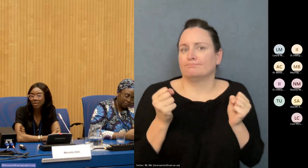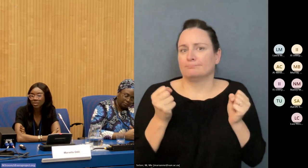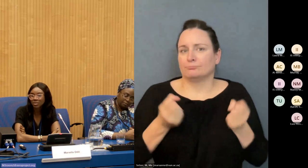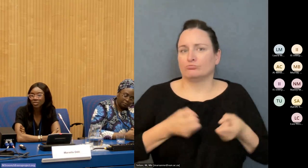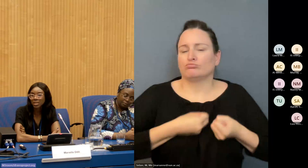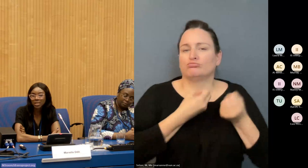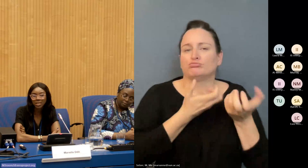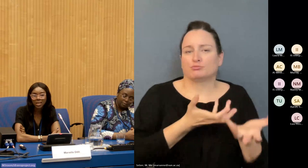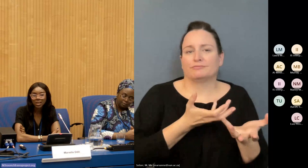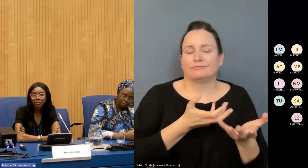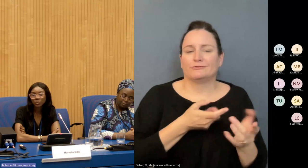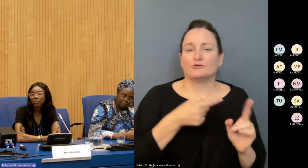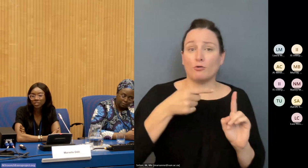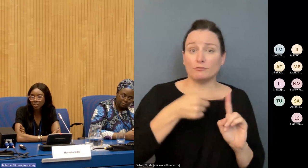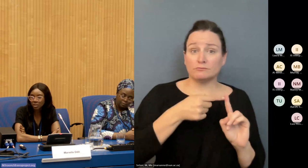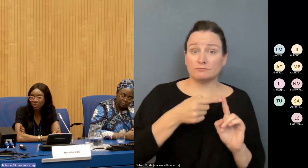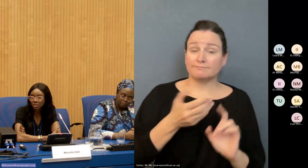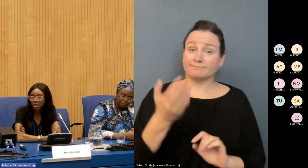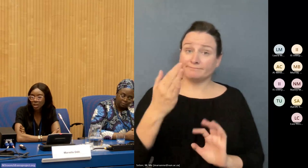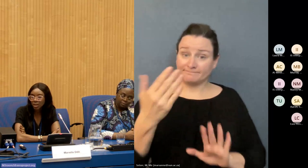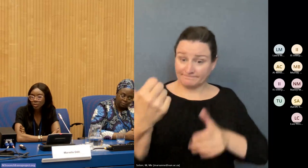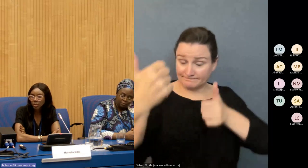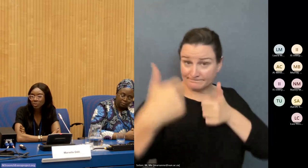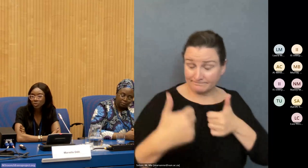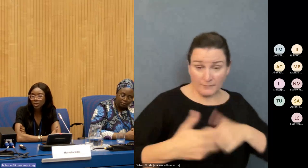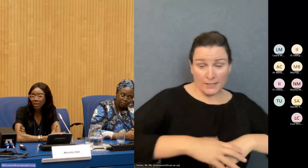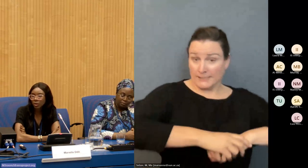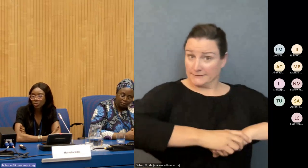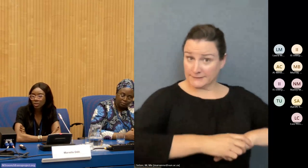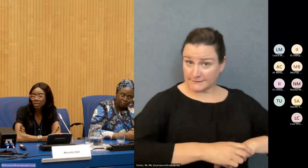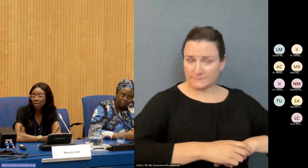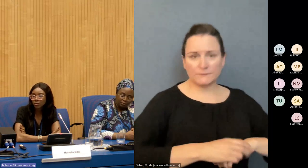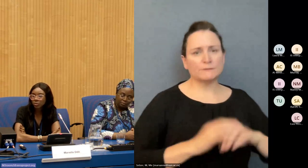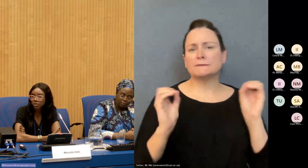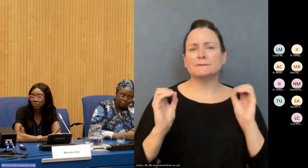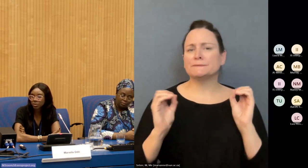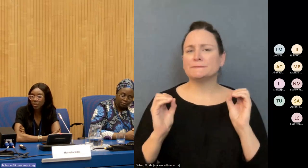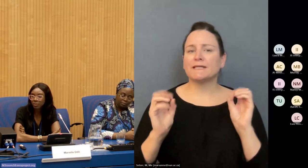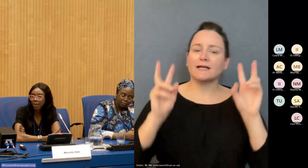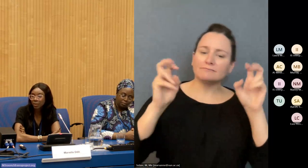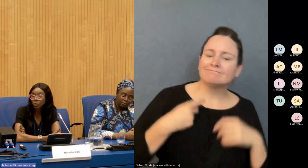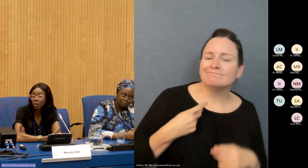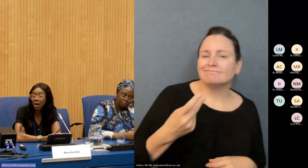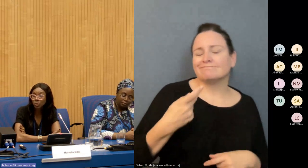and not just professionals who are able to get all of this information from them and no how